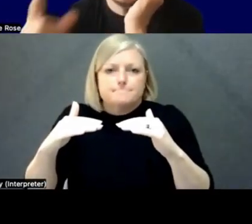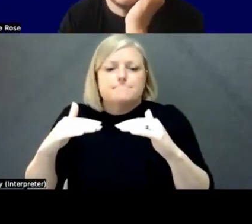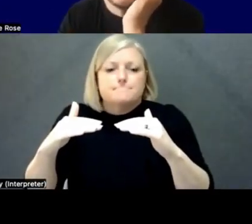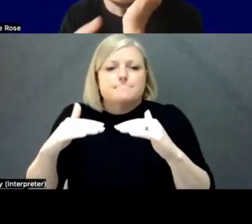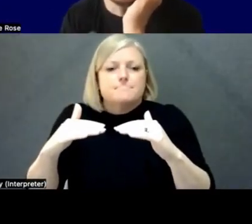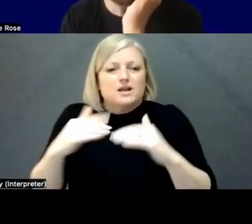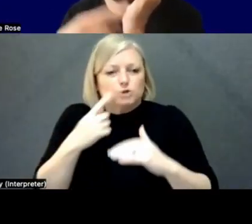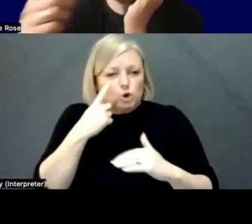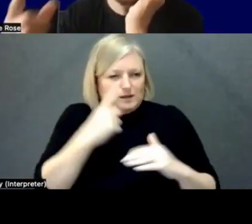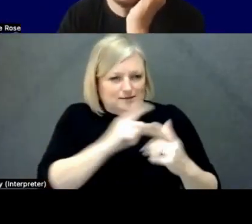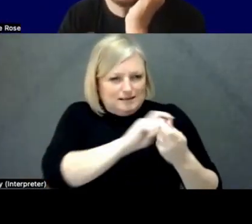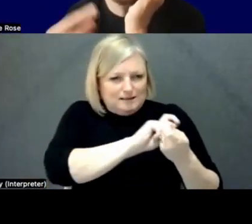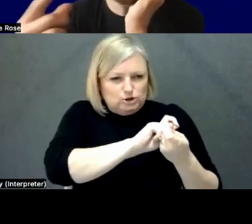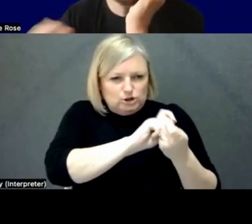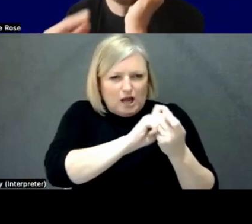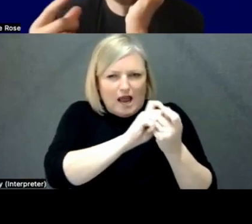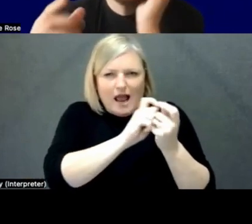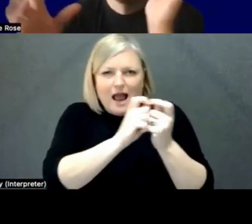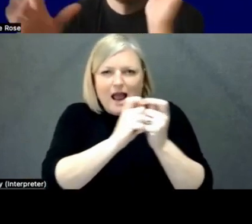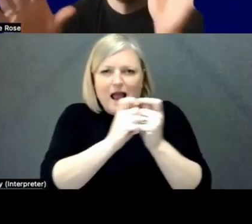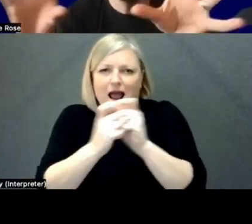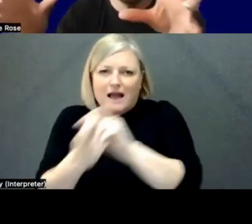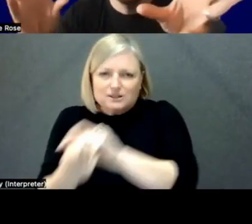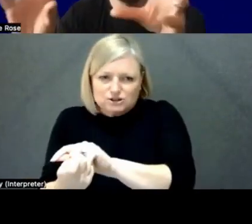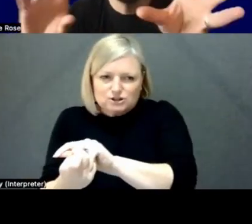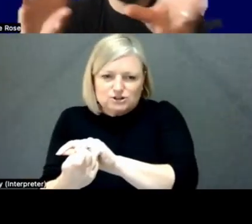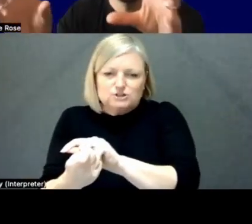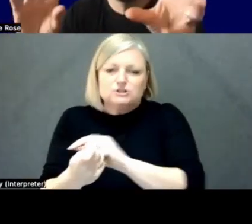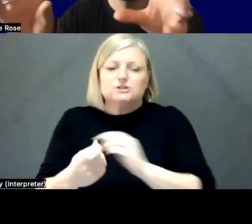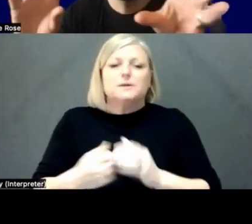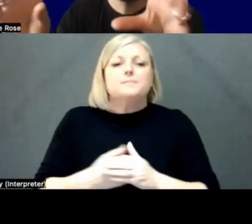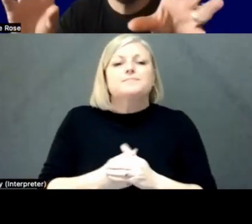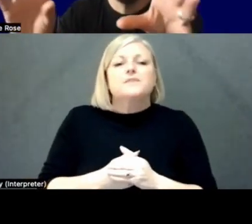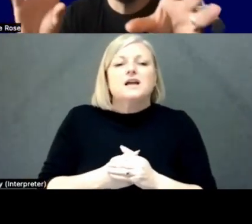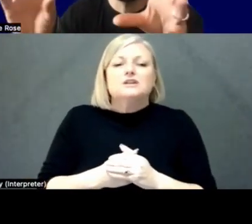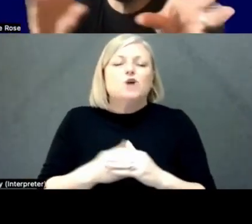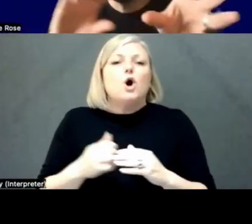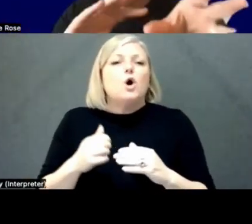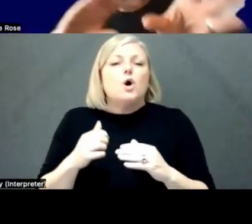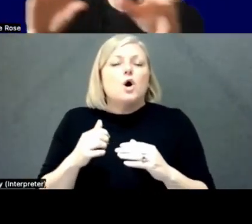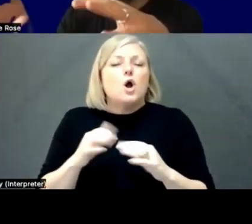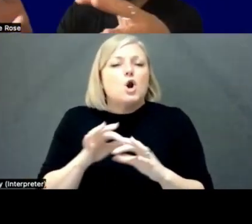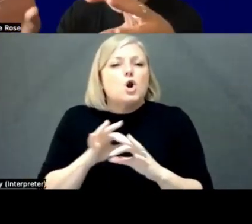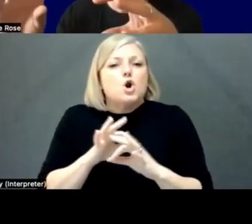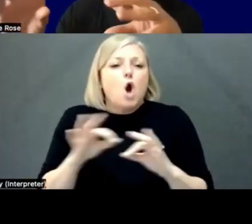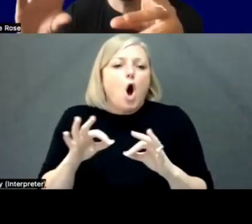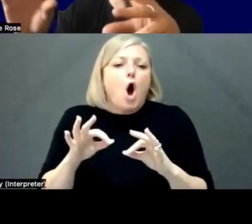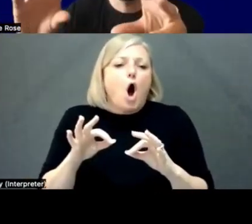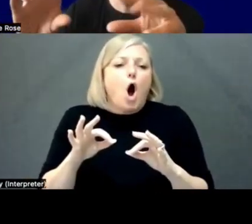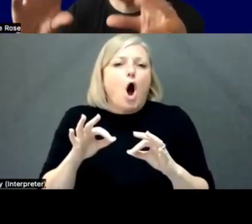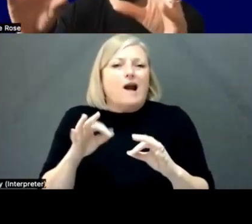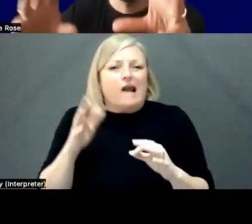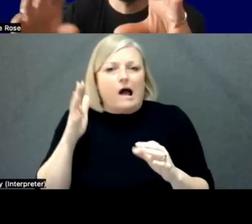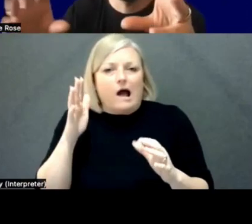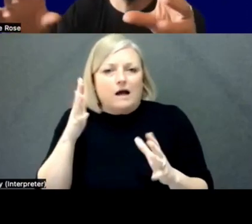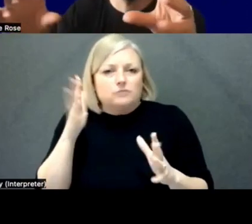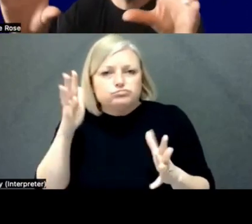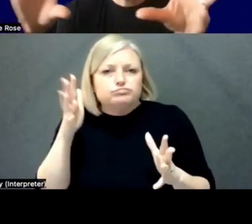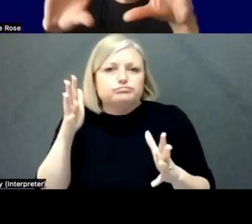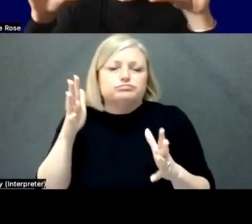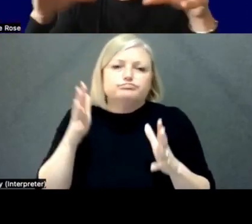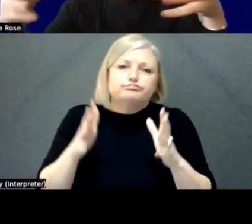hands. She's still kind of tapping it. She's not strictly using talking and listening hands in how we might describe it because she is